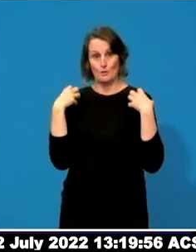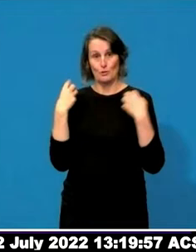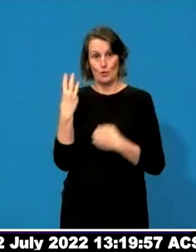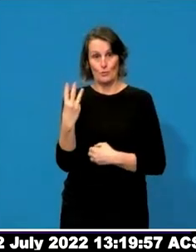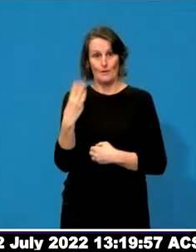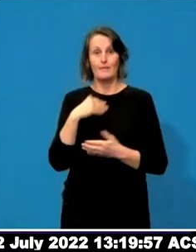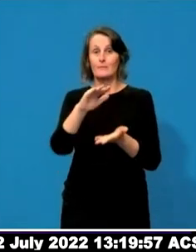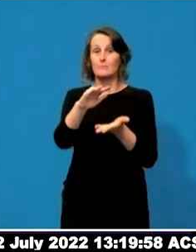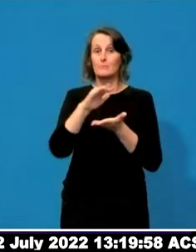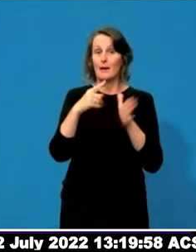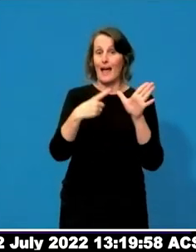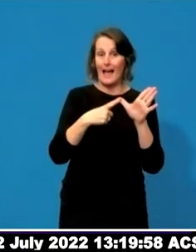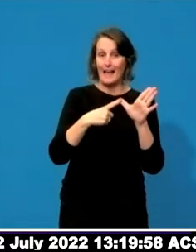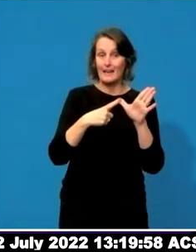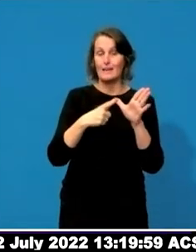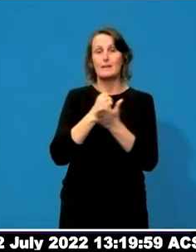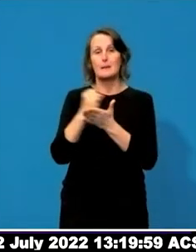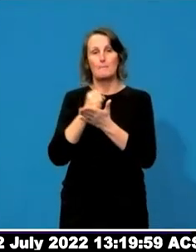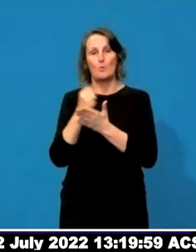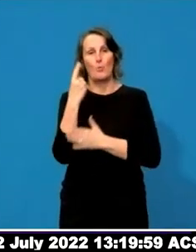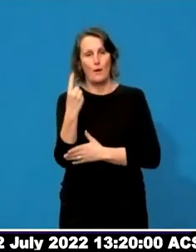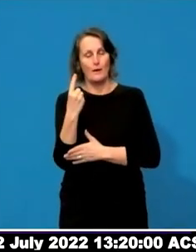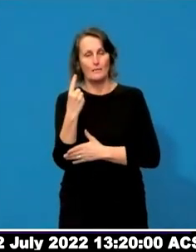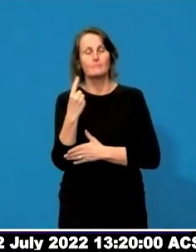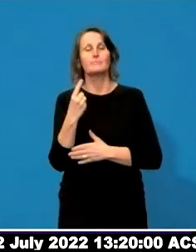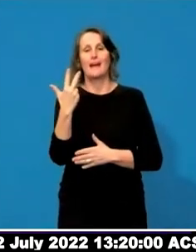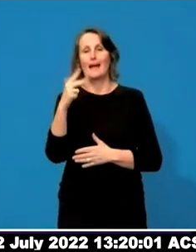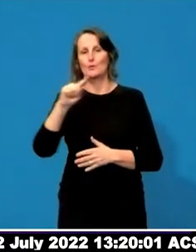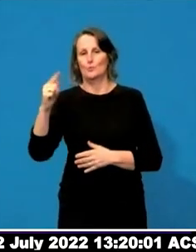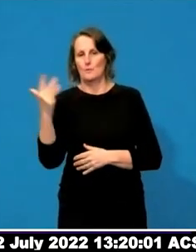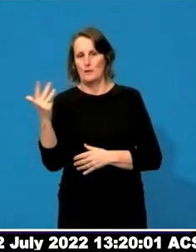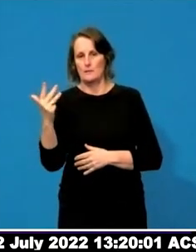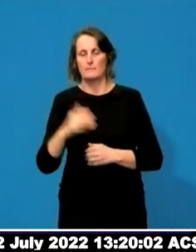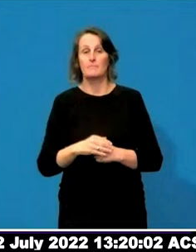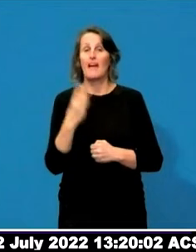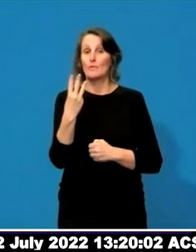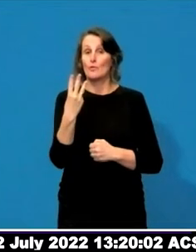volume 1 at tab 19. There's three annexures to your statement.